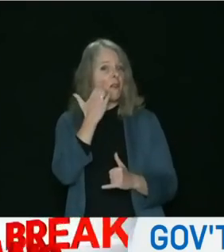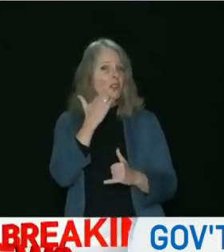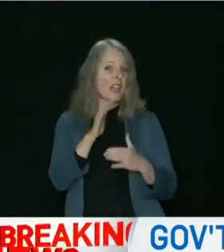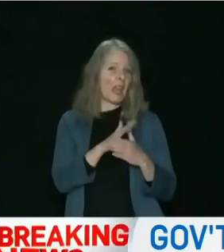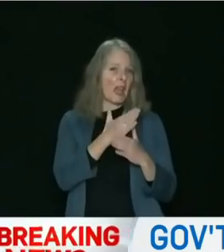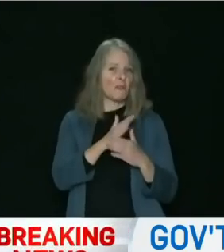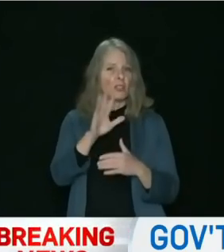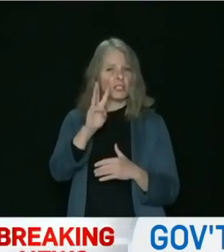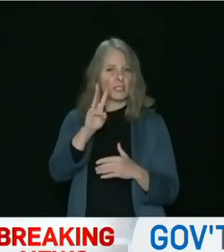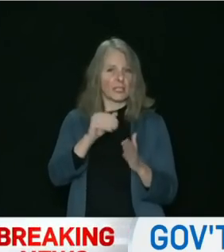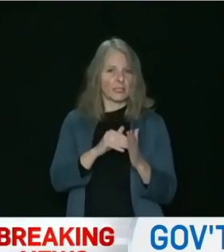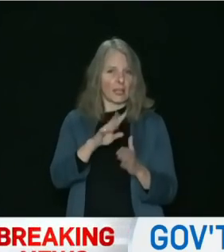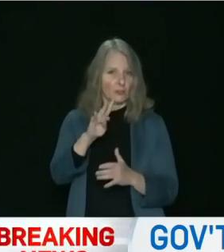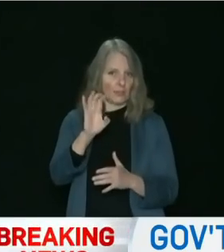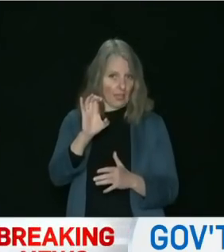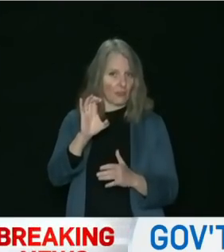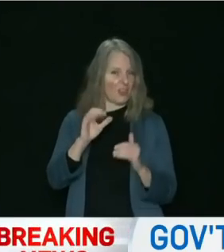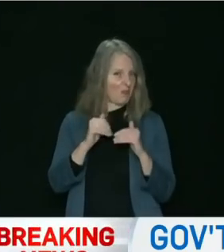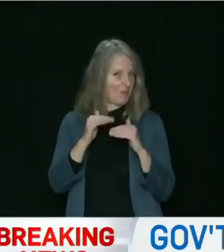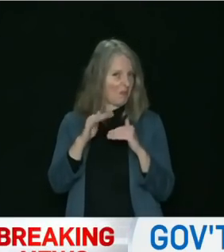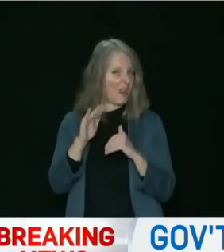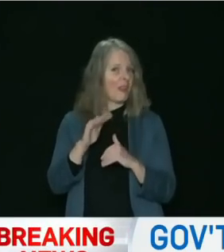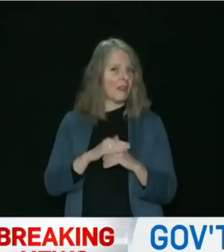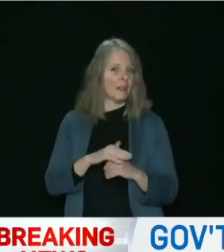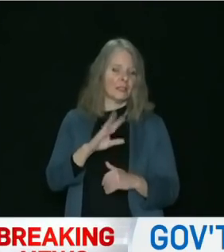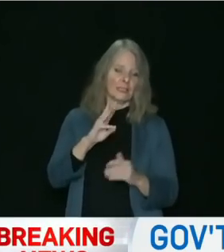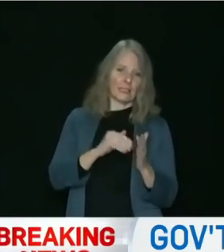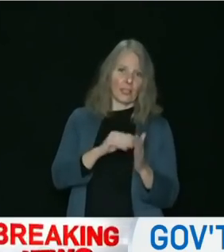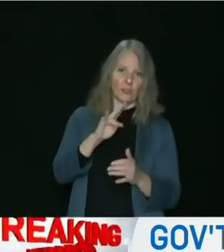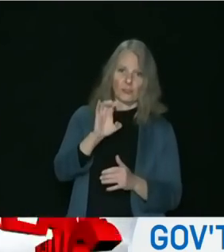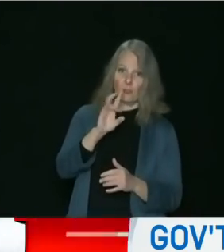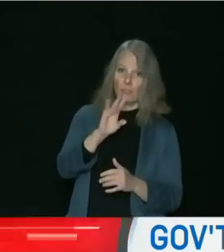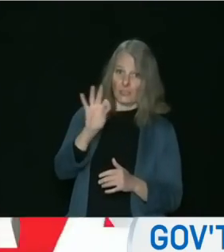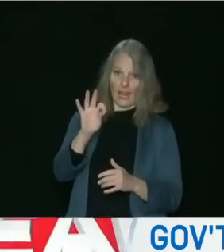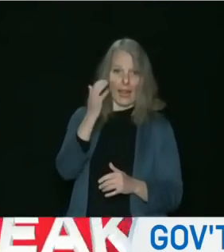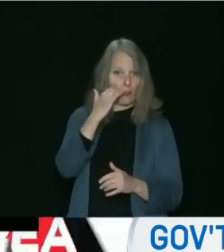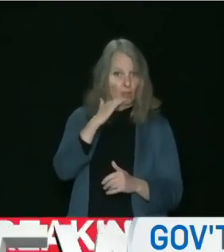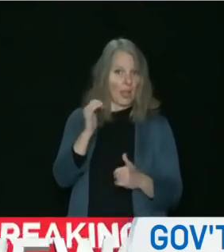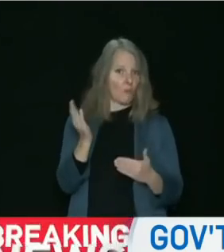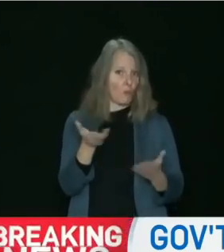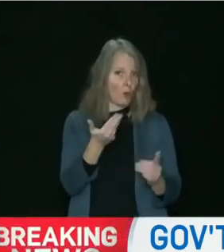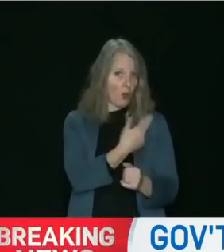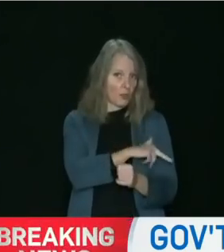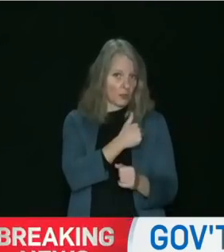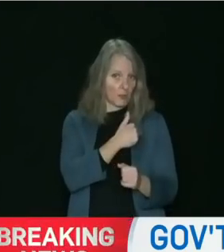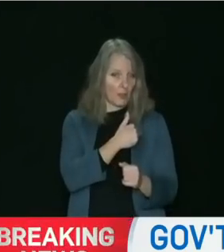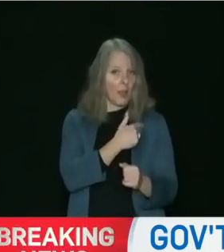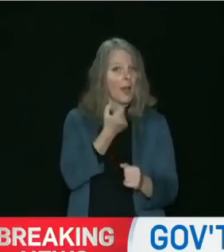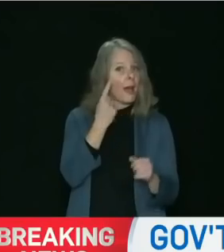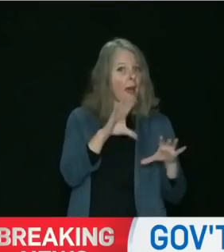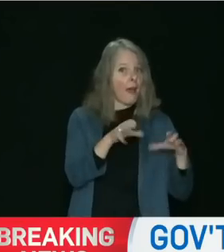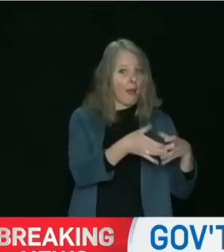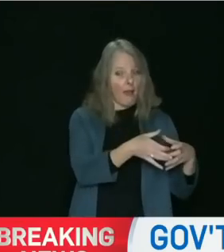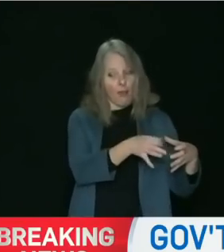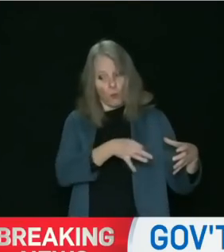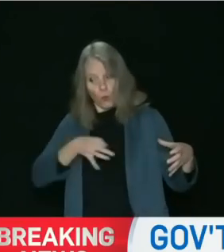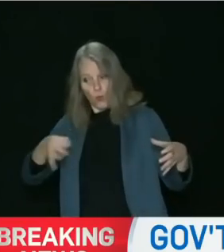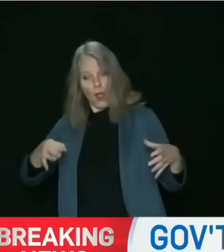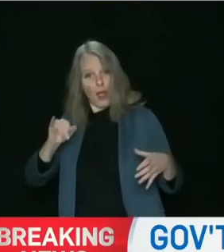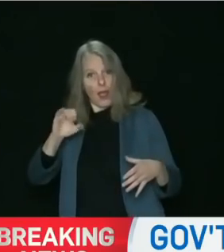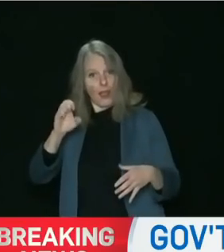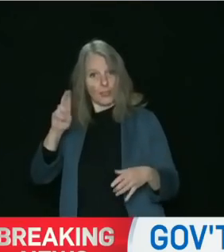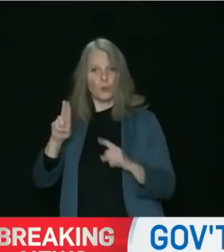TREATED IN OUR HOSPITALS HAS